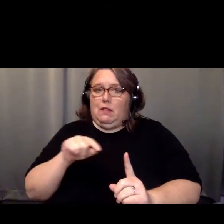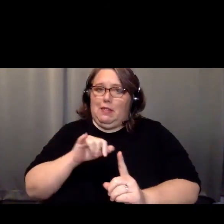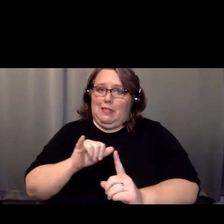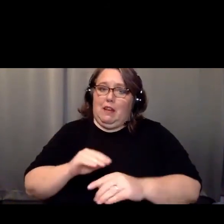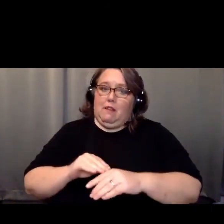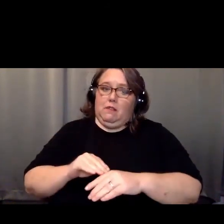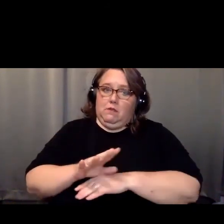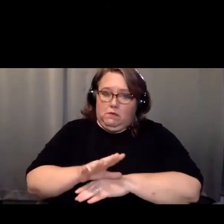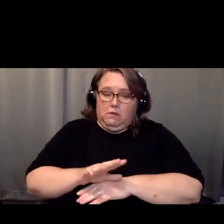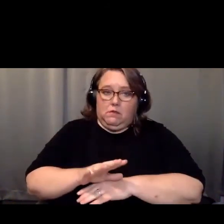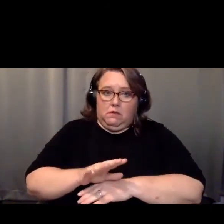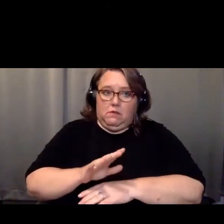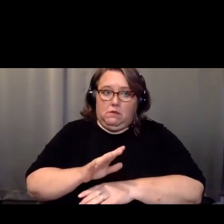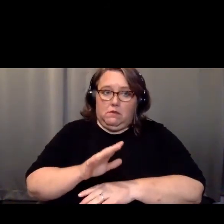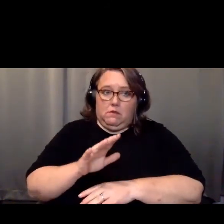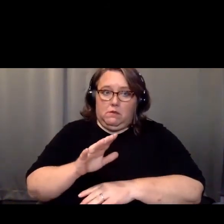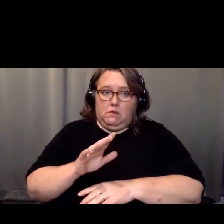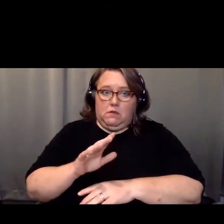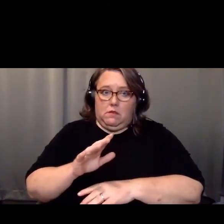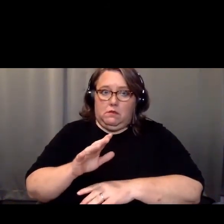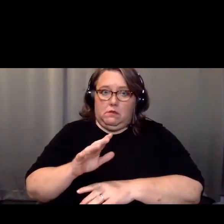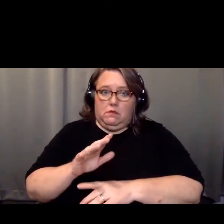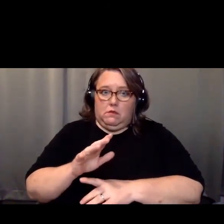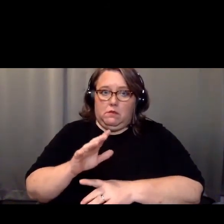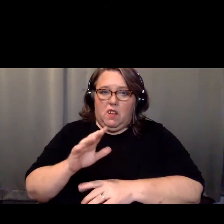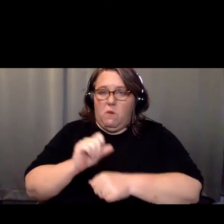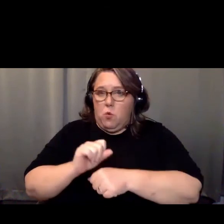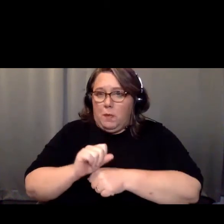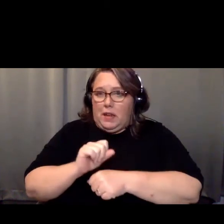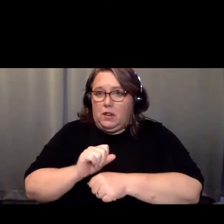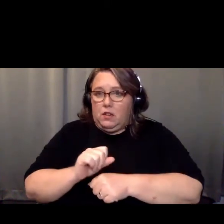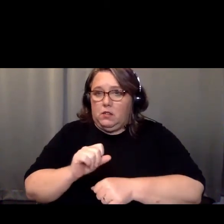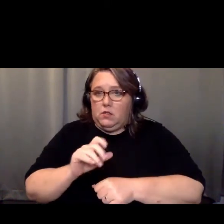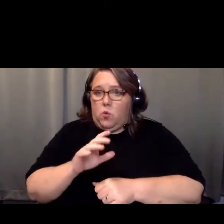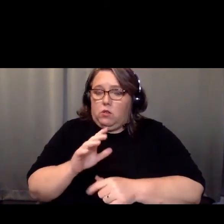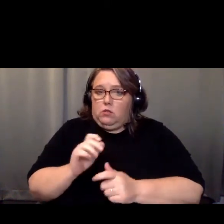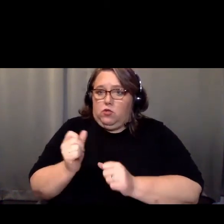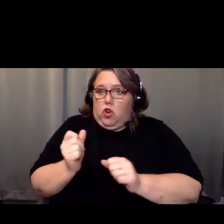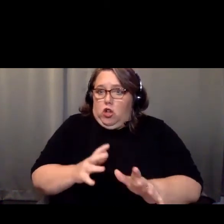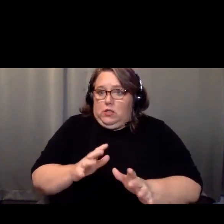has an impediment to employment or substantially provides an impediment to employment.